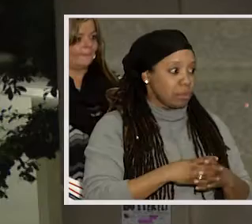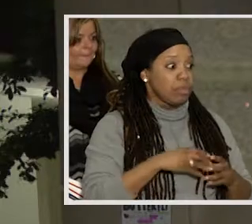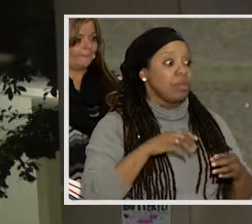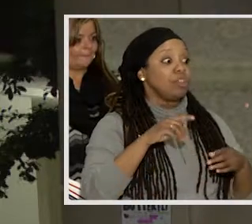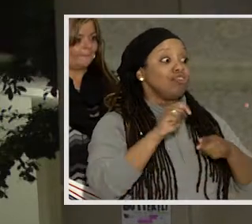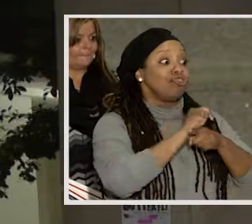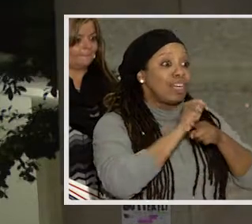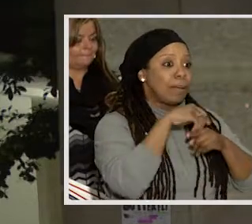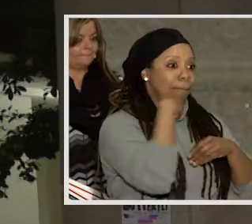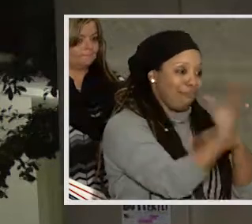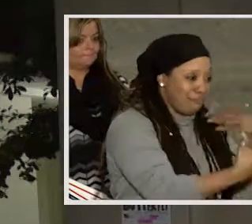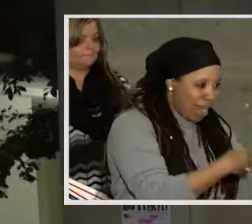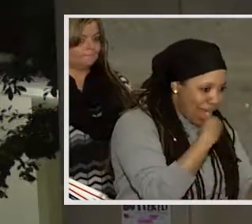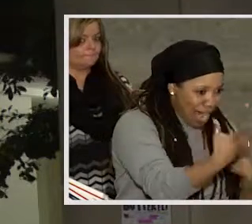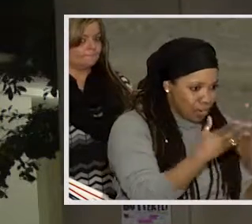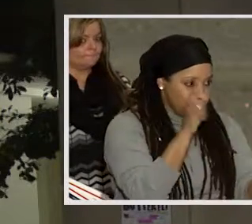WE SLIGHTLY REDUCED GOVERNMENT